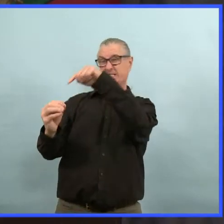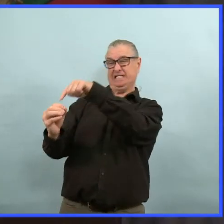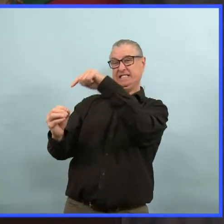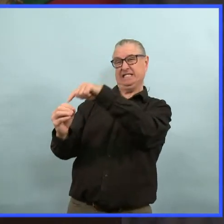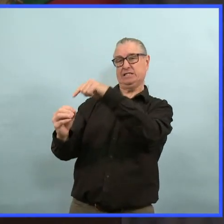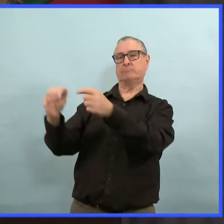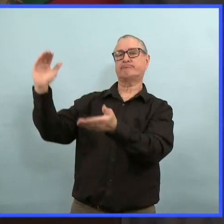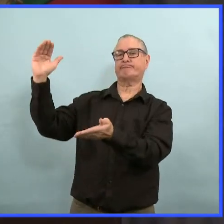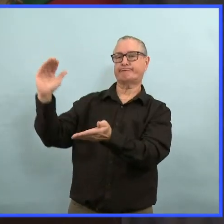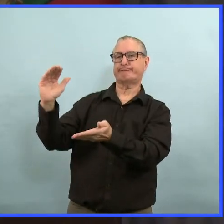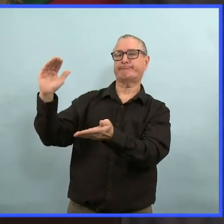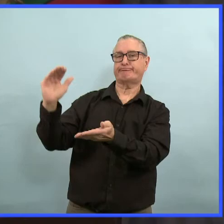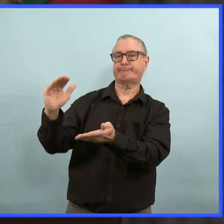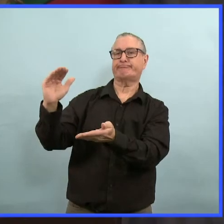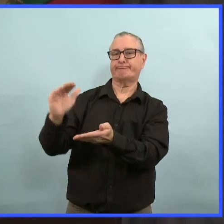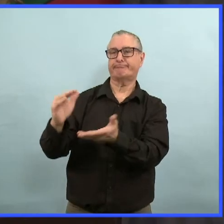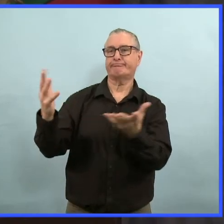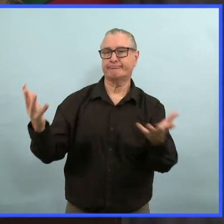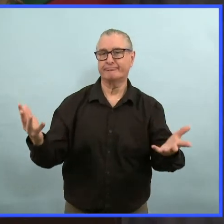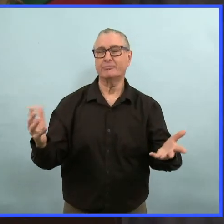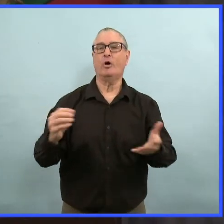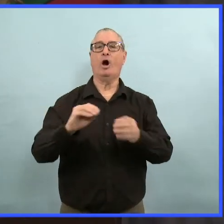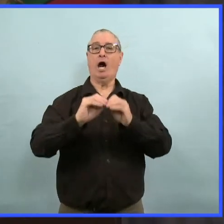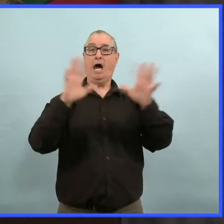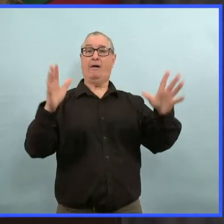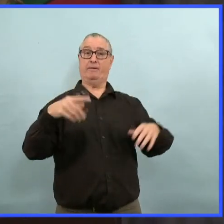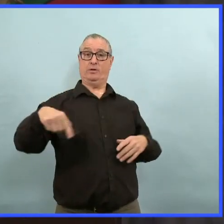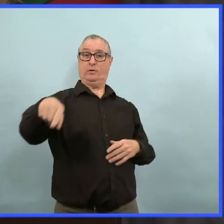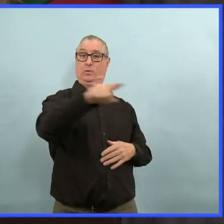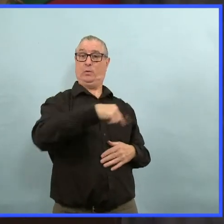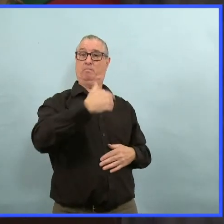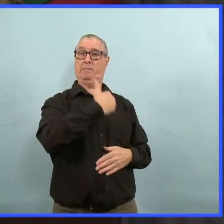manitobans have done their part and my last press conference i went through the number of